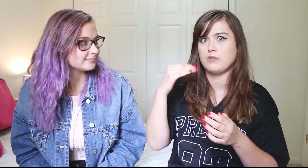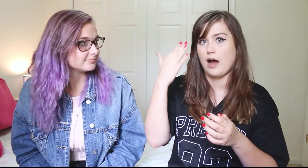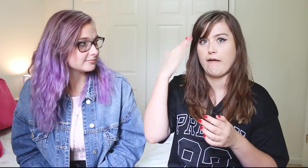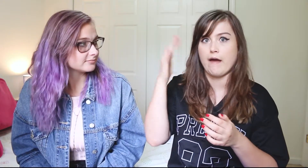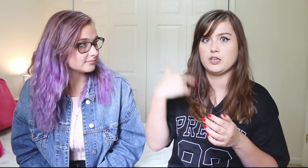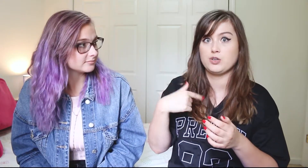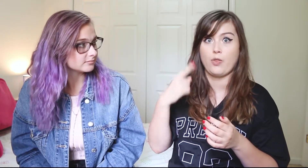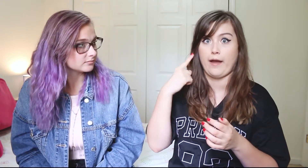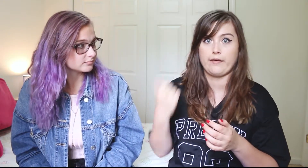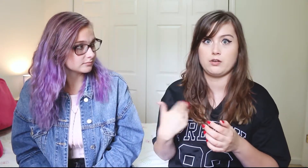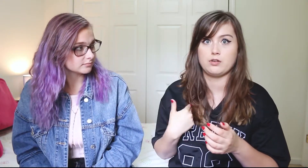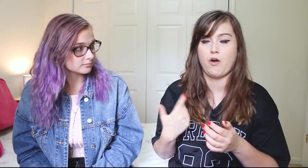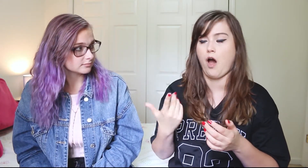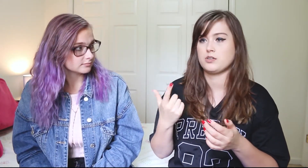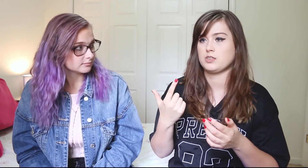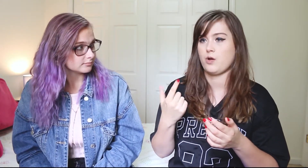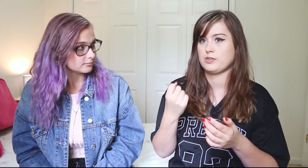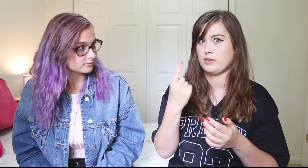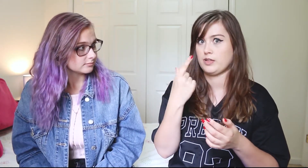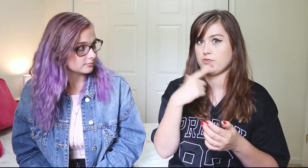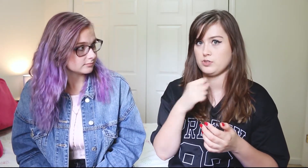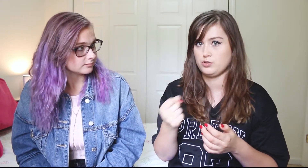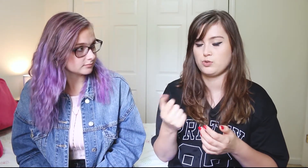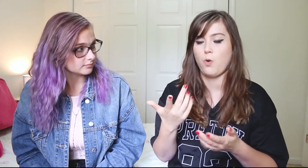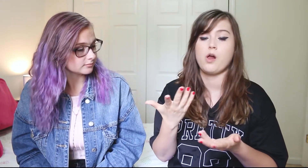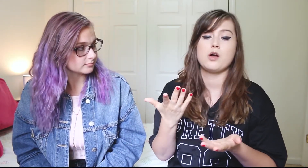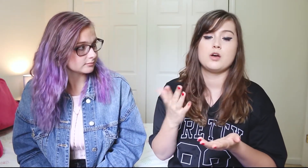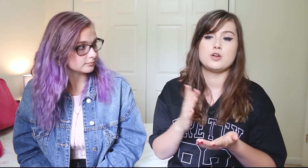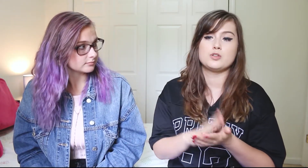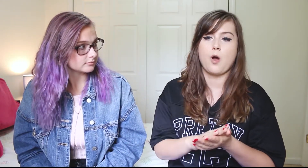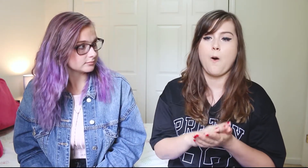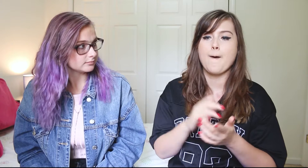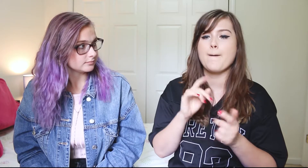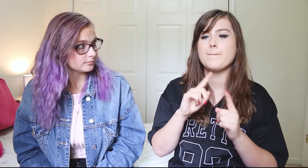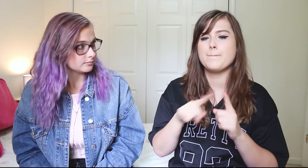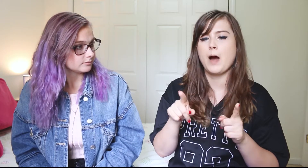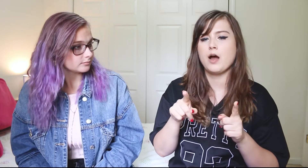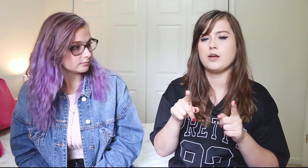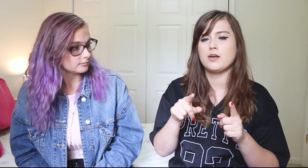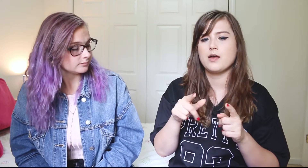So I didn’t know I had hearing loss til I was eleven years old,